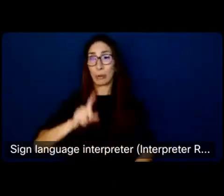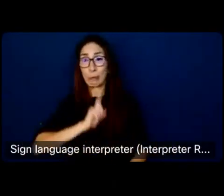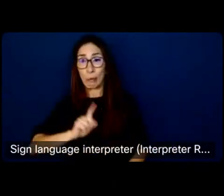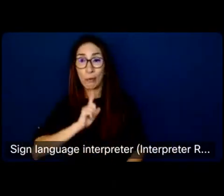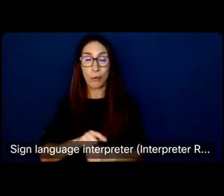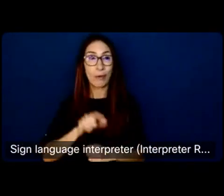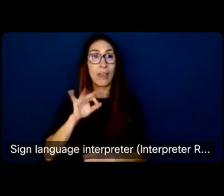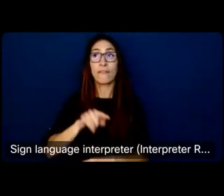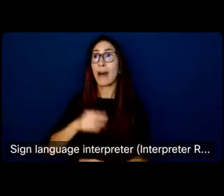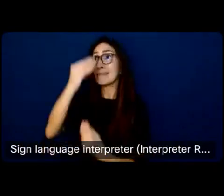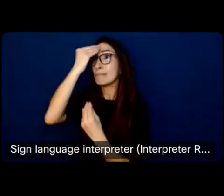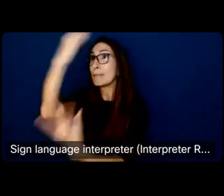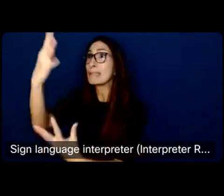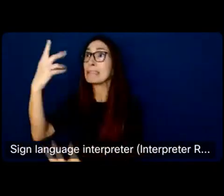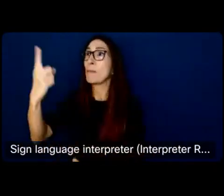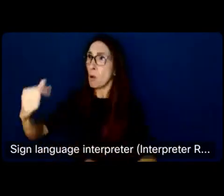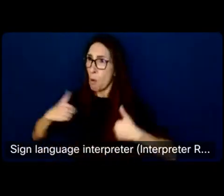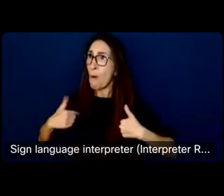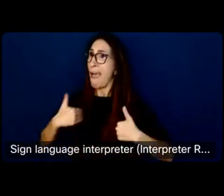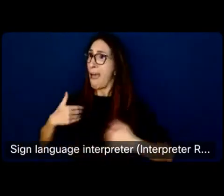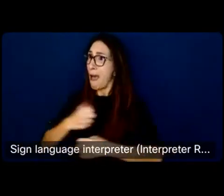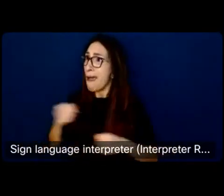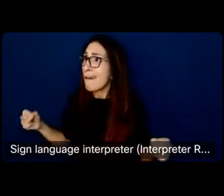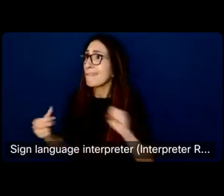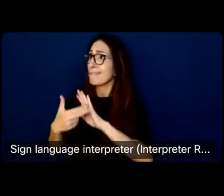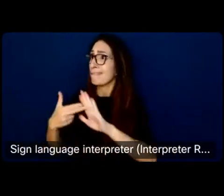someone their status. They're scared of being rejected if they